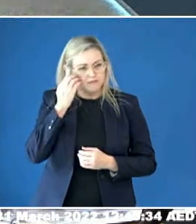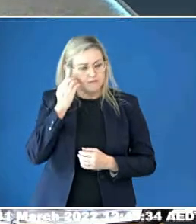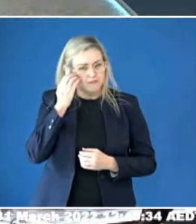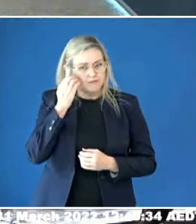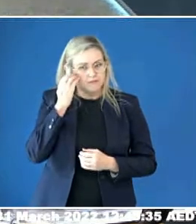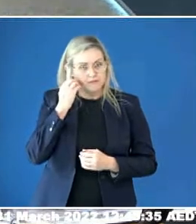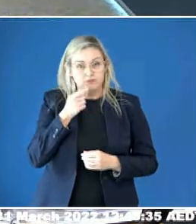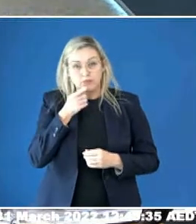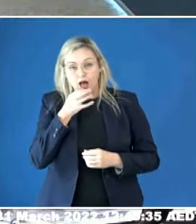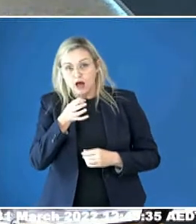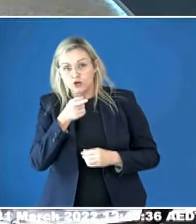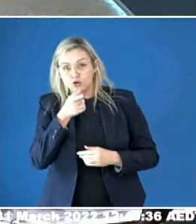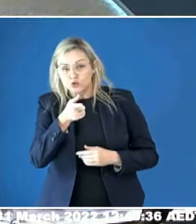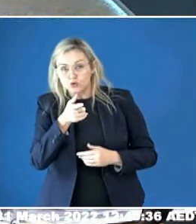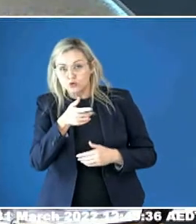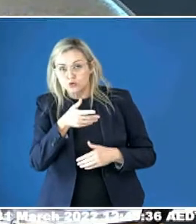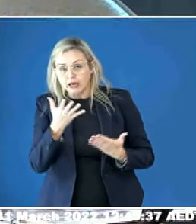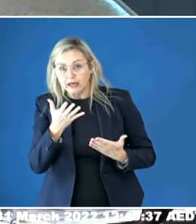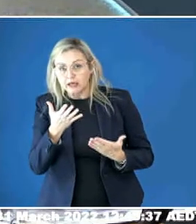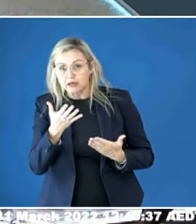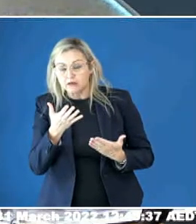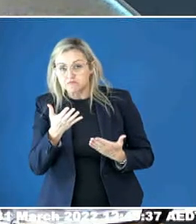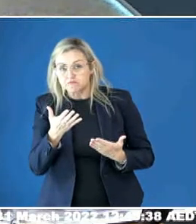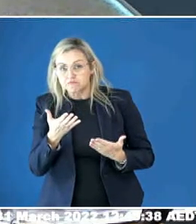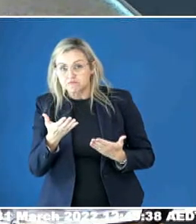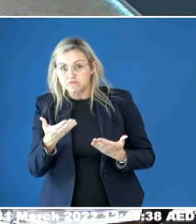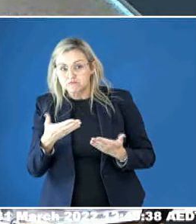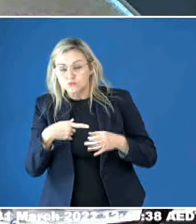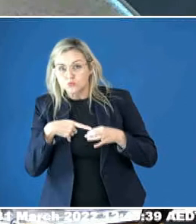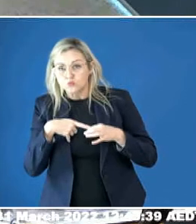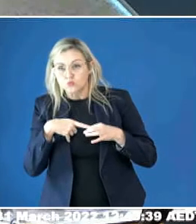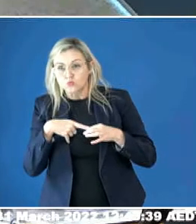Yes, do you have any application to make any questions to Ms Cumming?